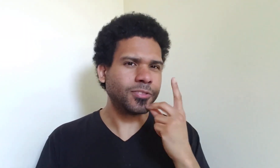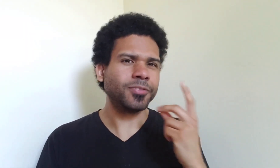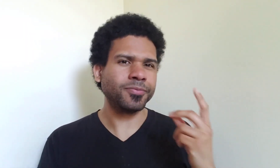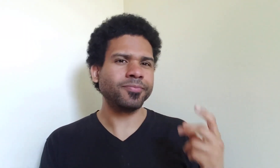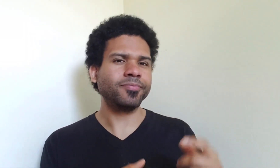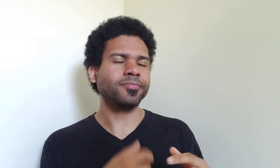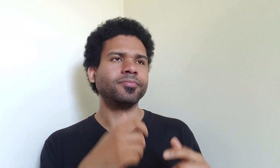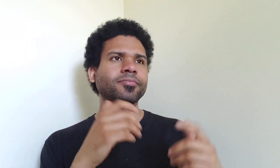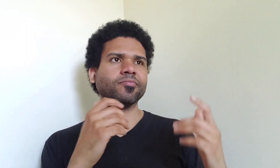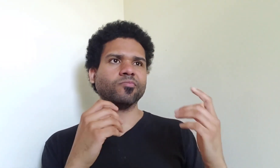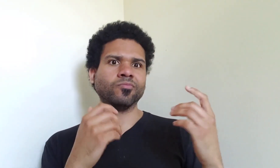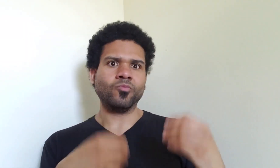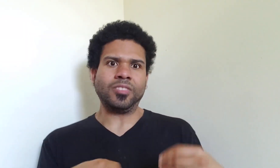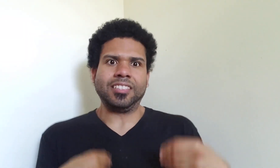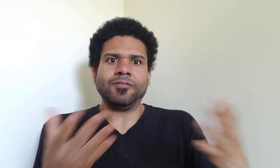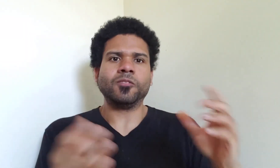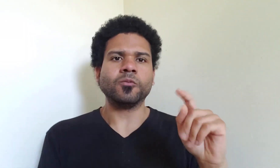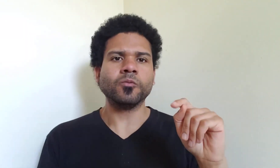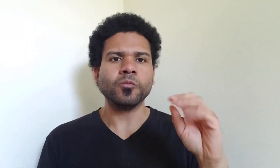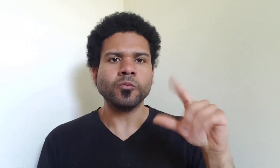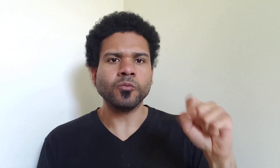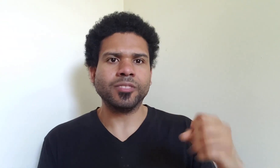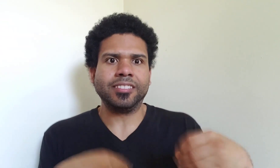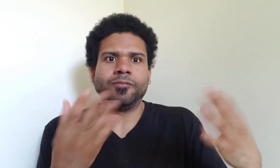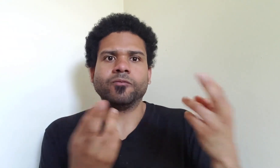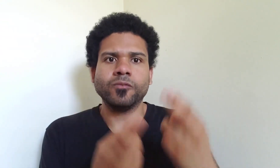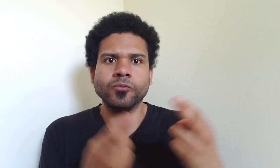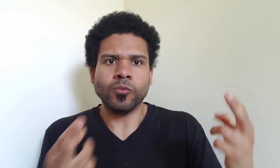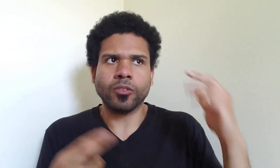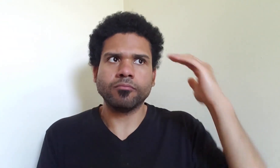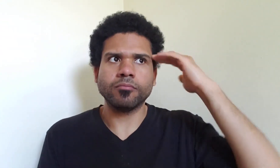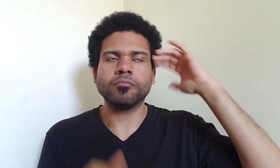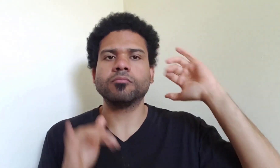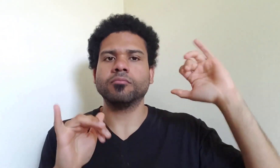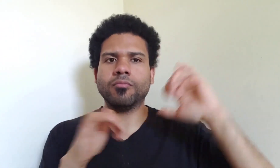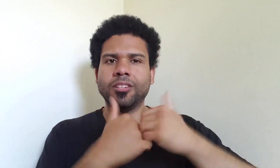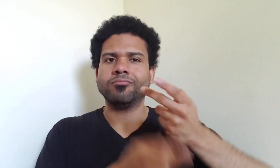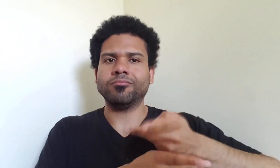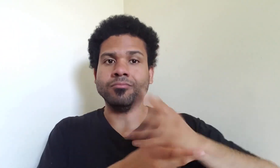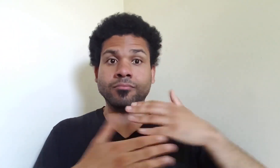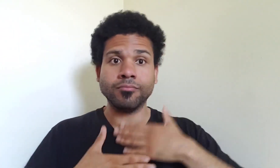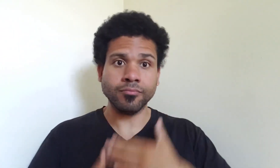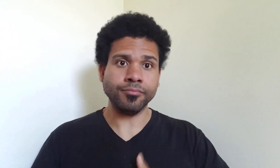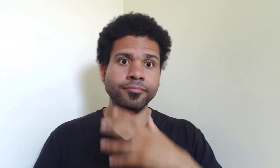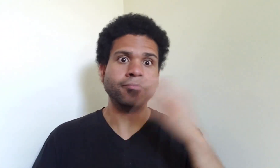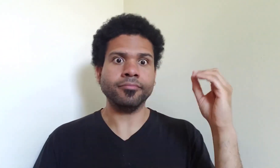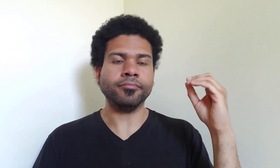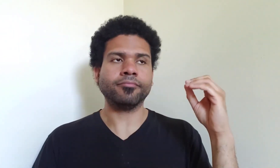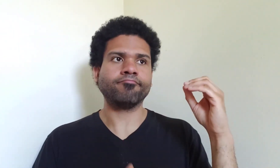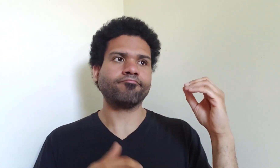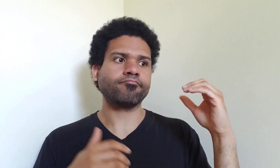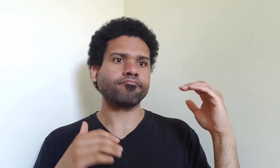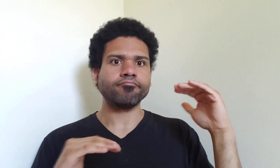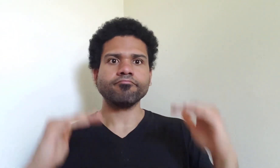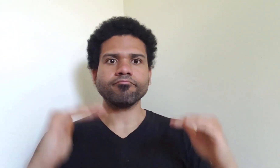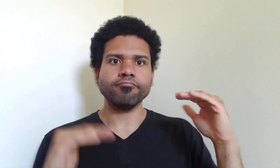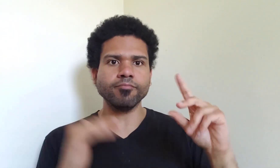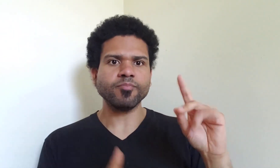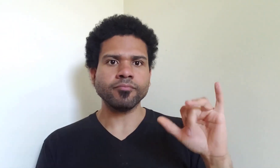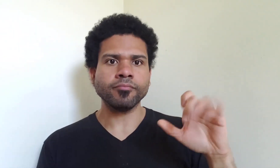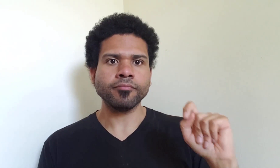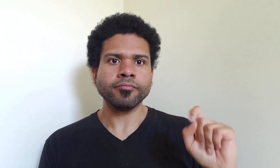They provide tools and resources on how to take care of the body and balance diets.